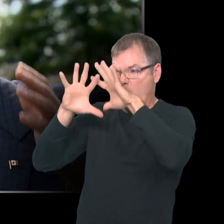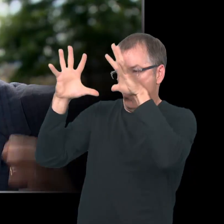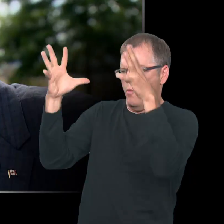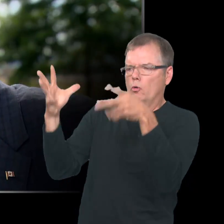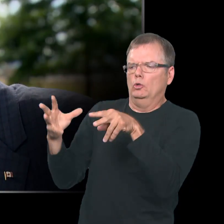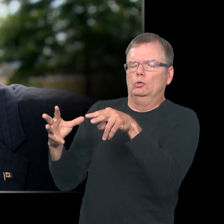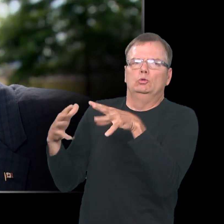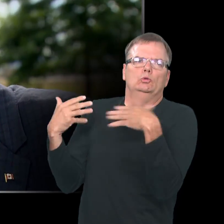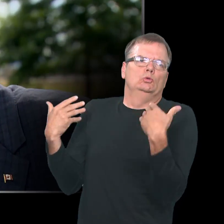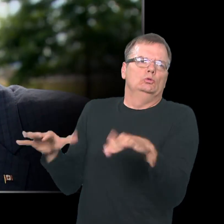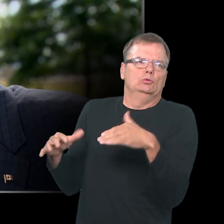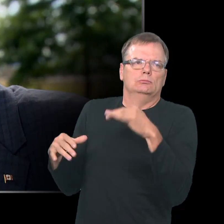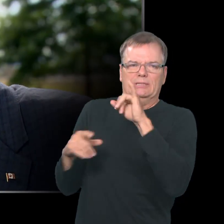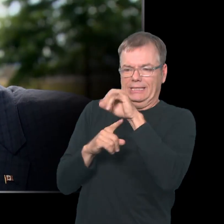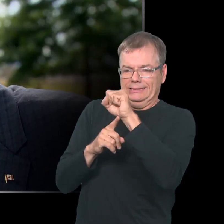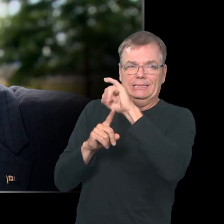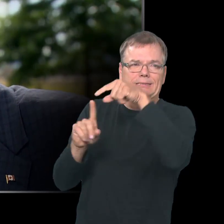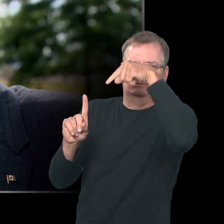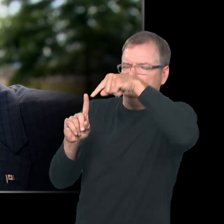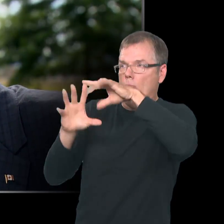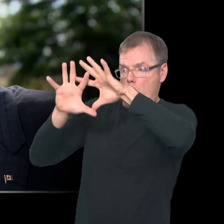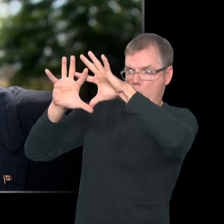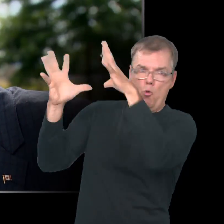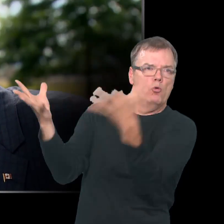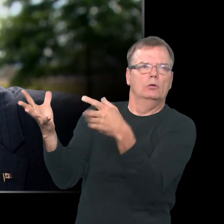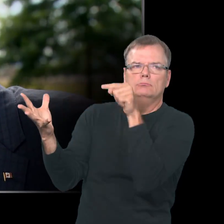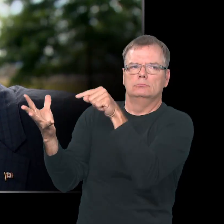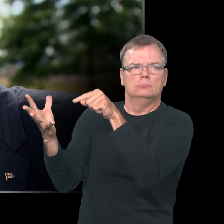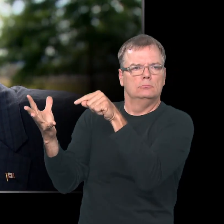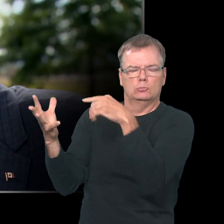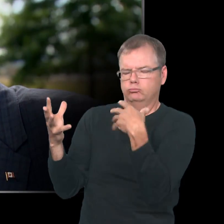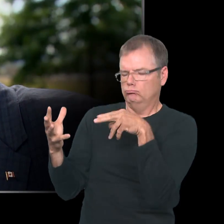But it's a million, ten millions times bigger than that,